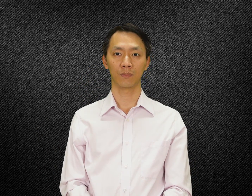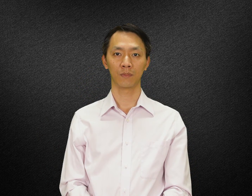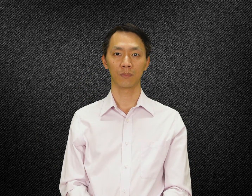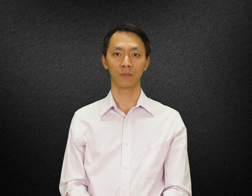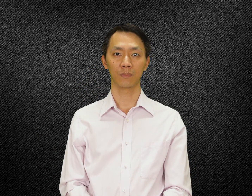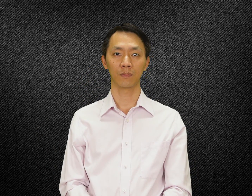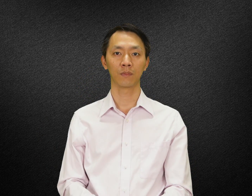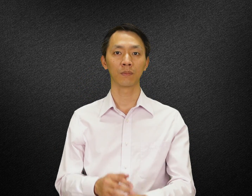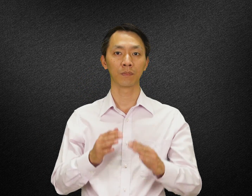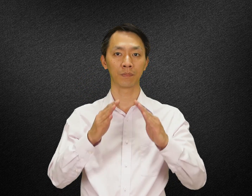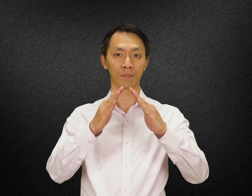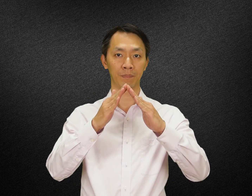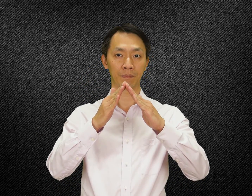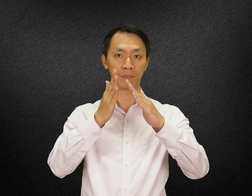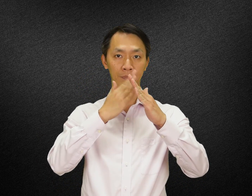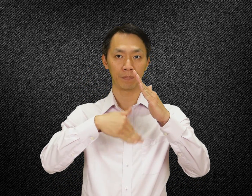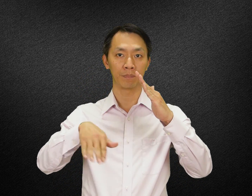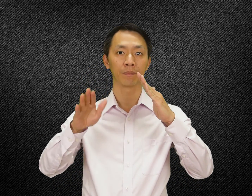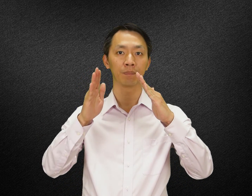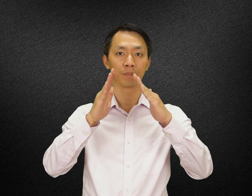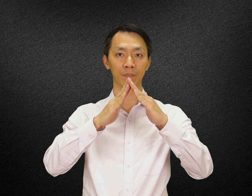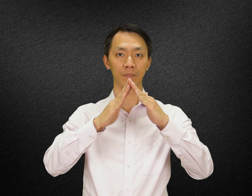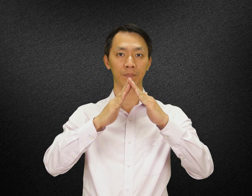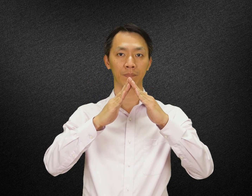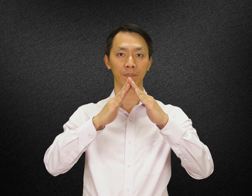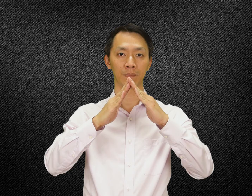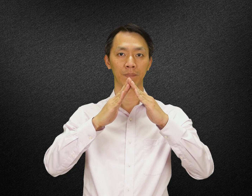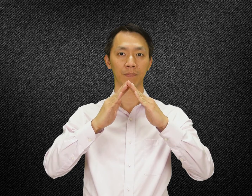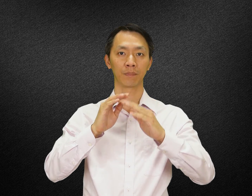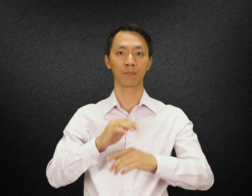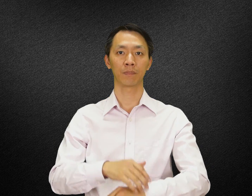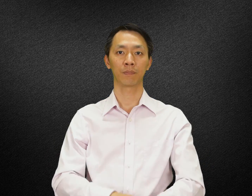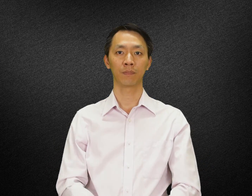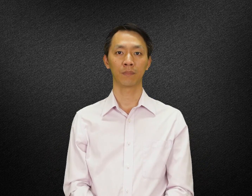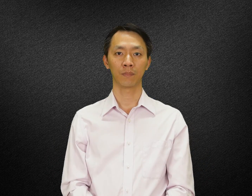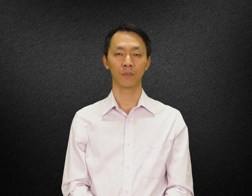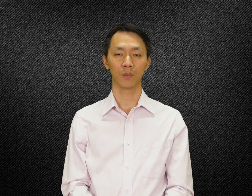school